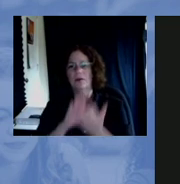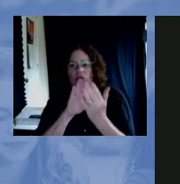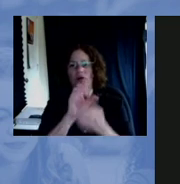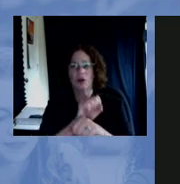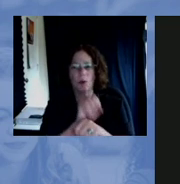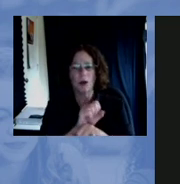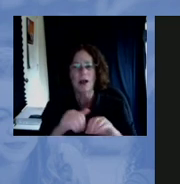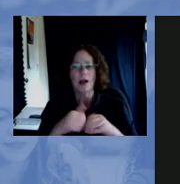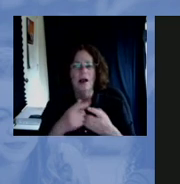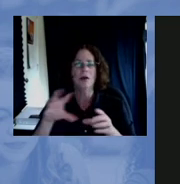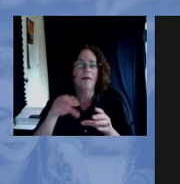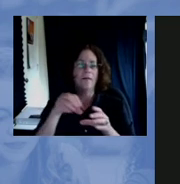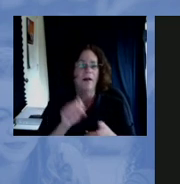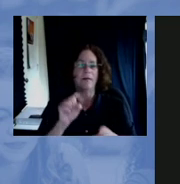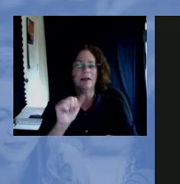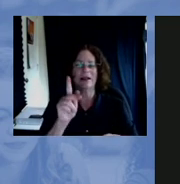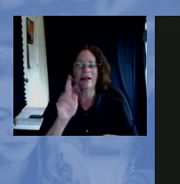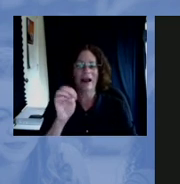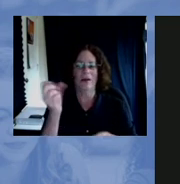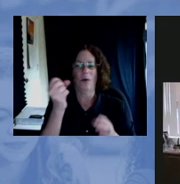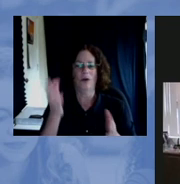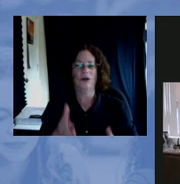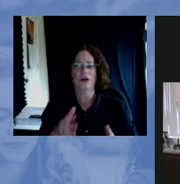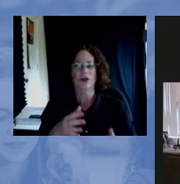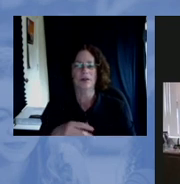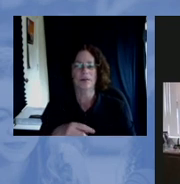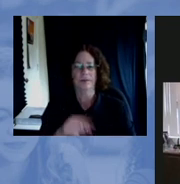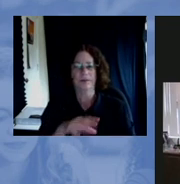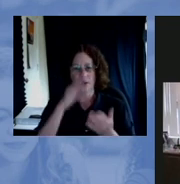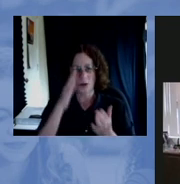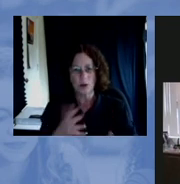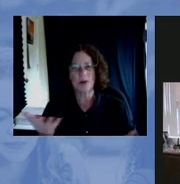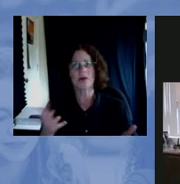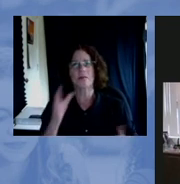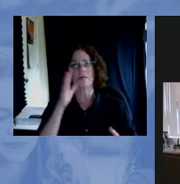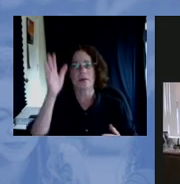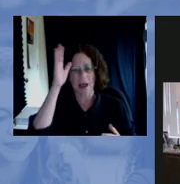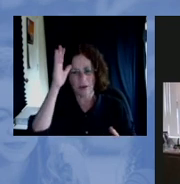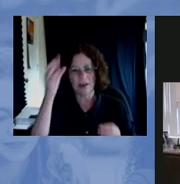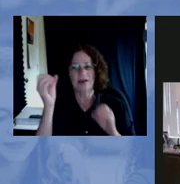TO INVOLVE STAKEHOLDERS. STUDENTS, PARENTS, TEACHES, ADMINISTRATORS,